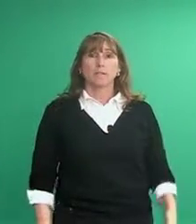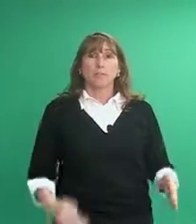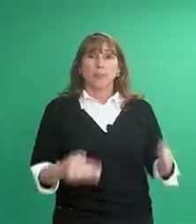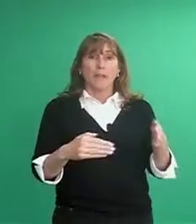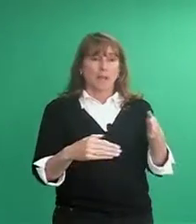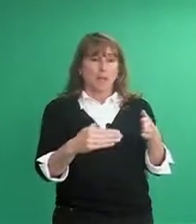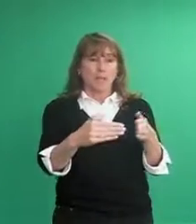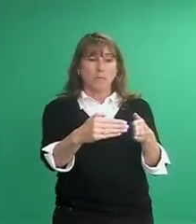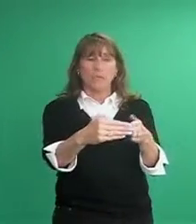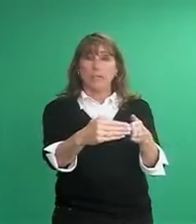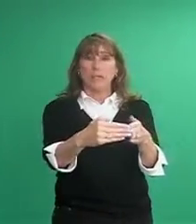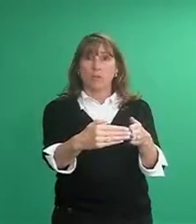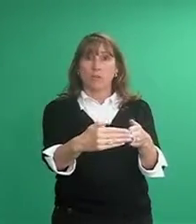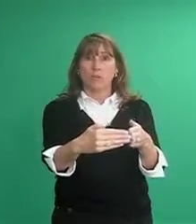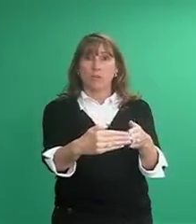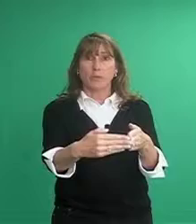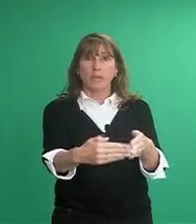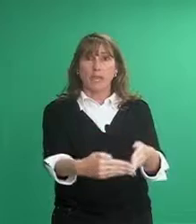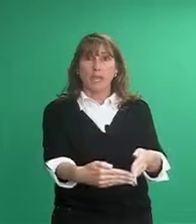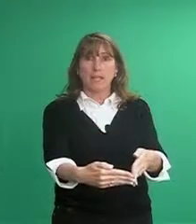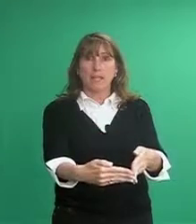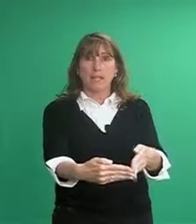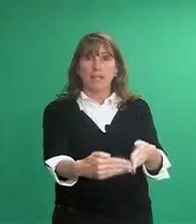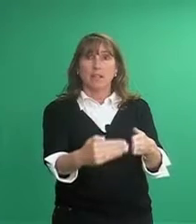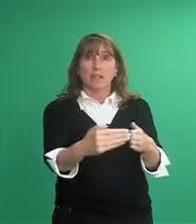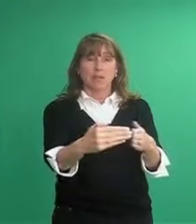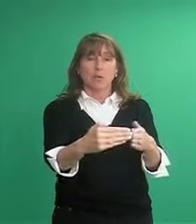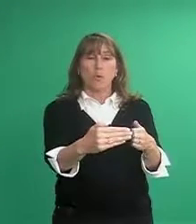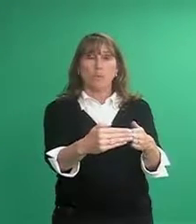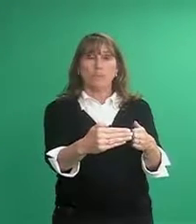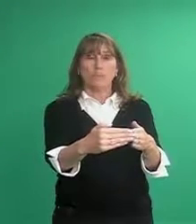[um] you make a corner with your hands corner